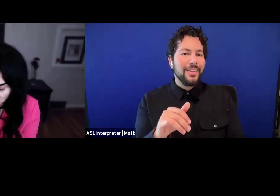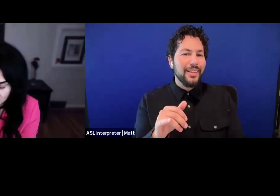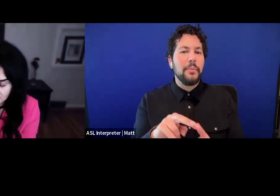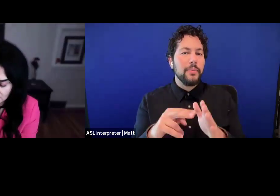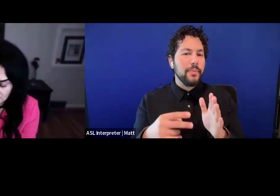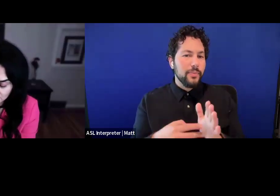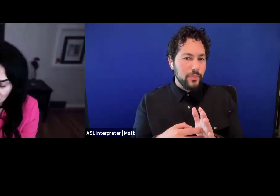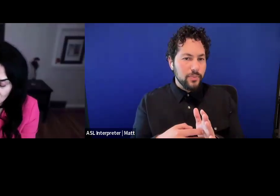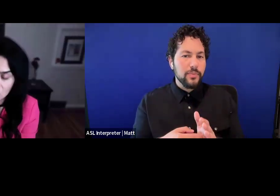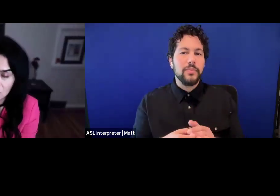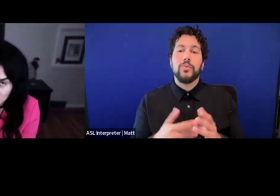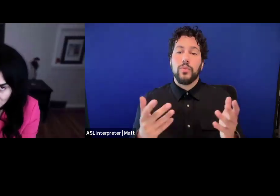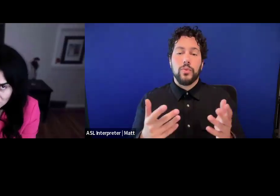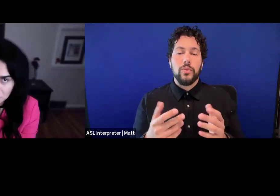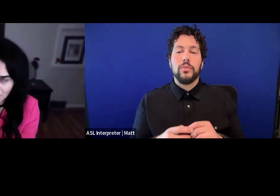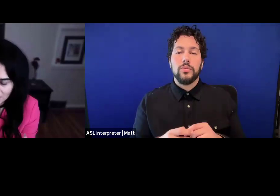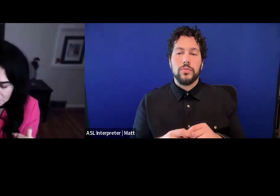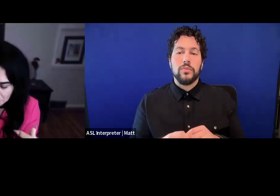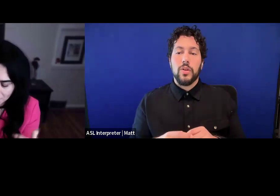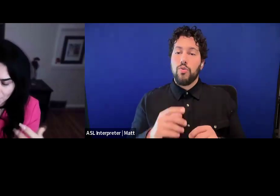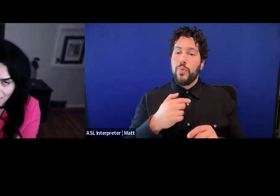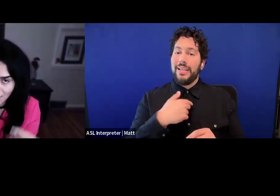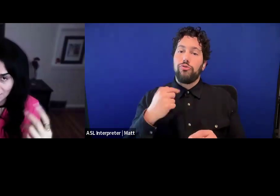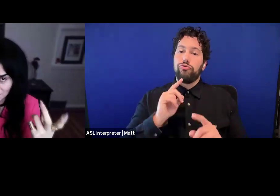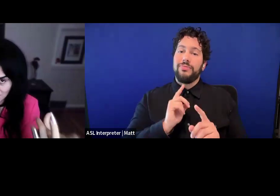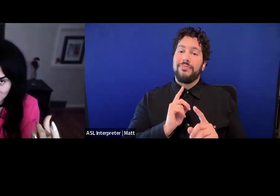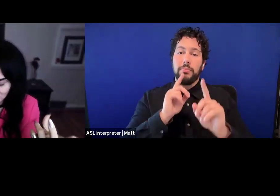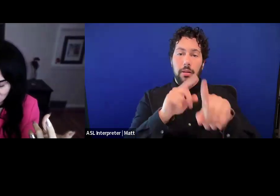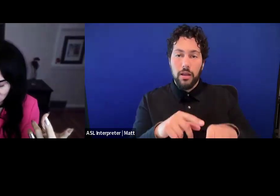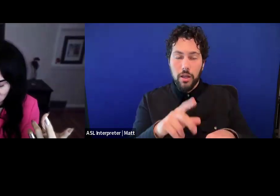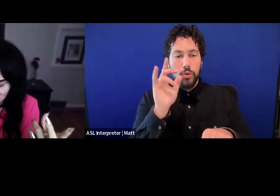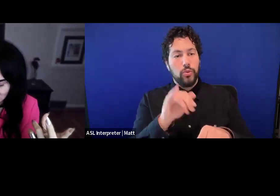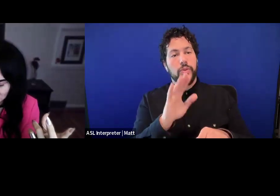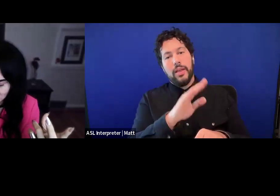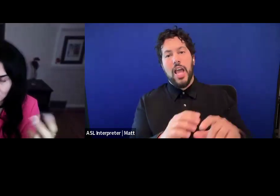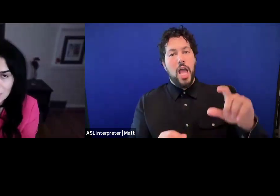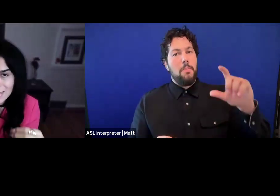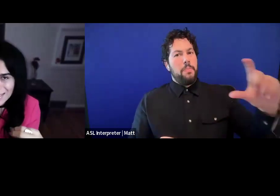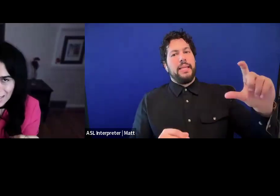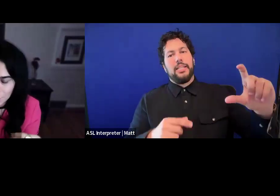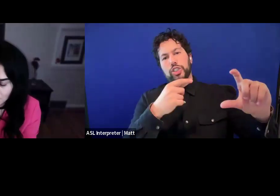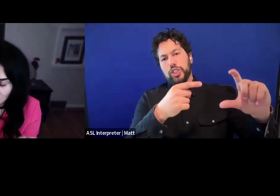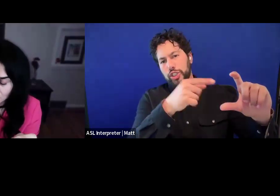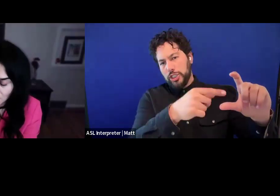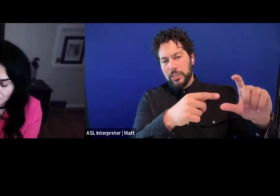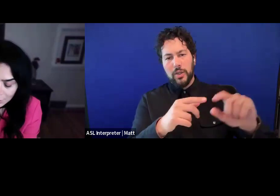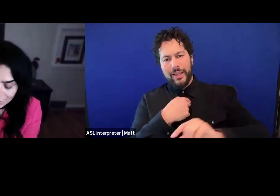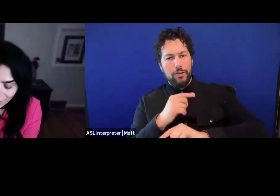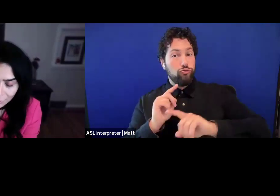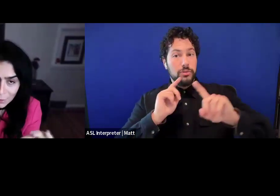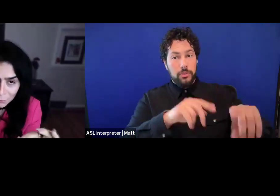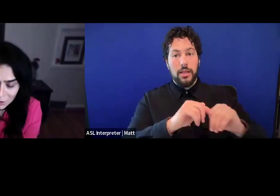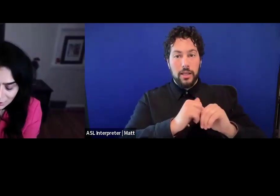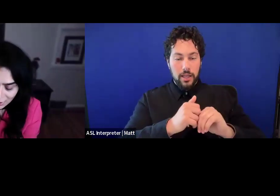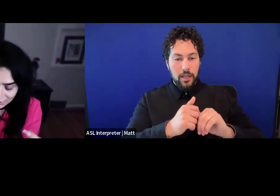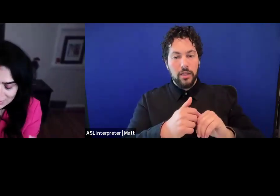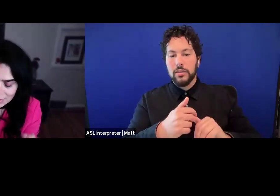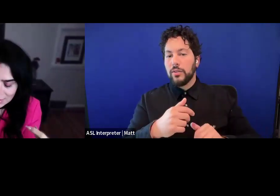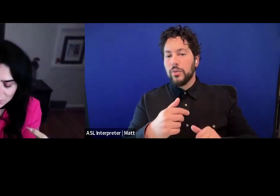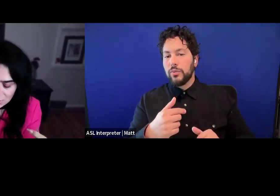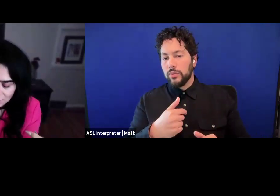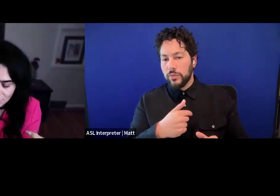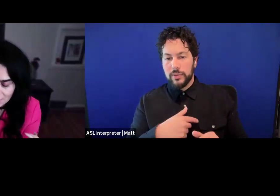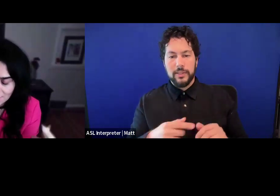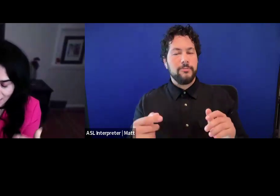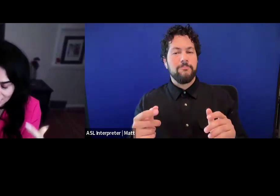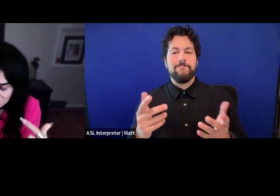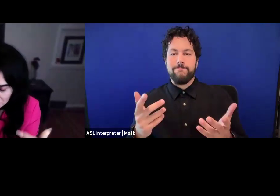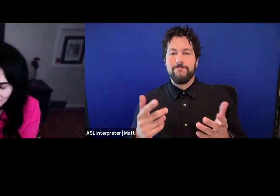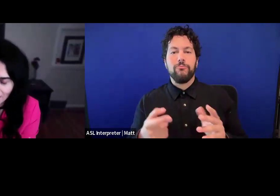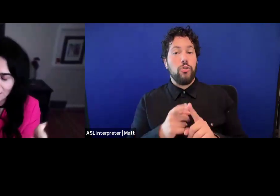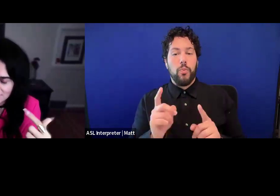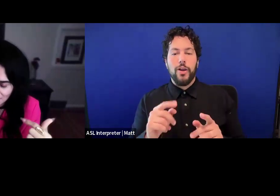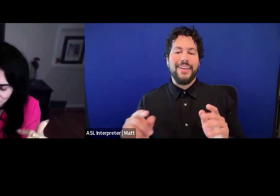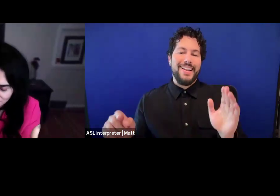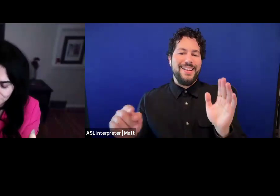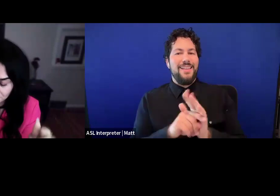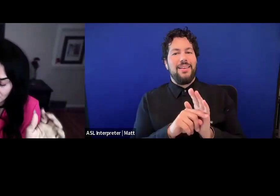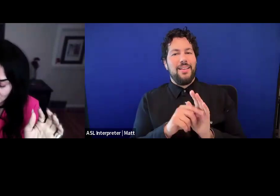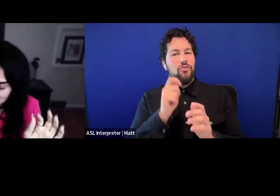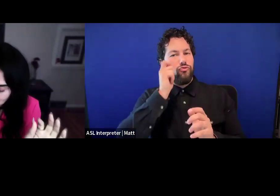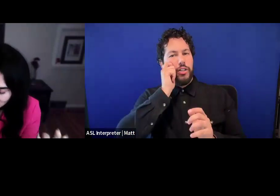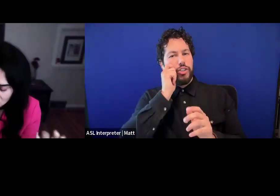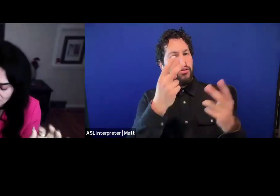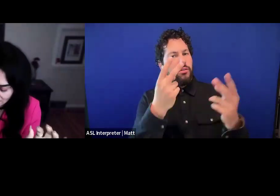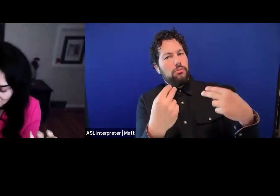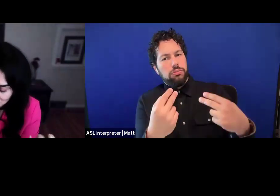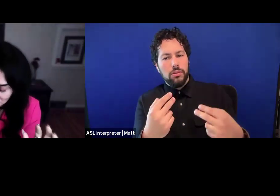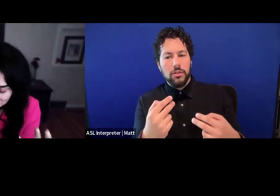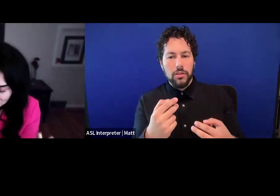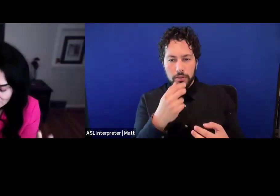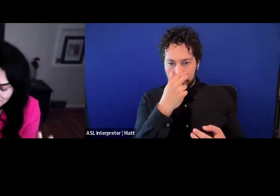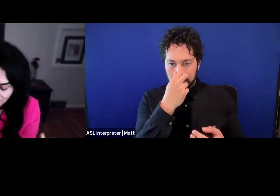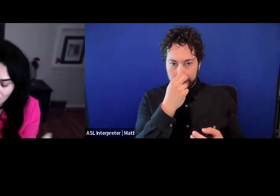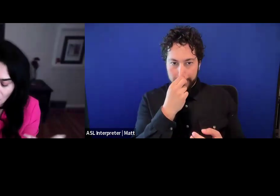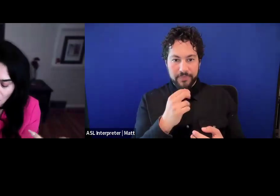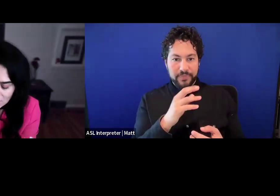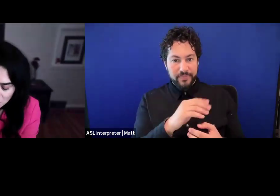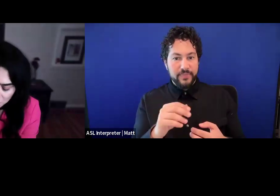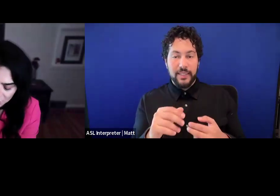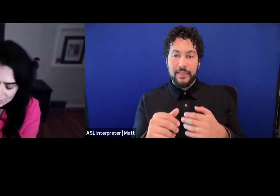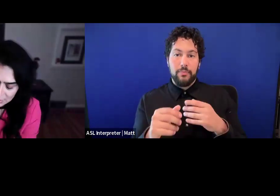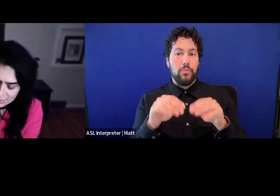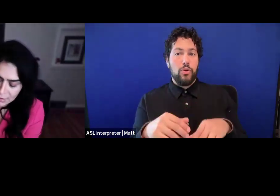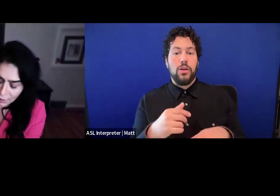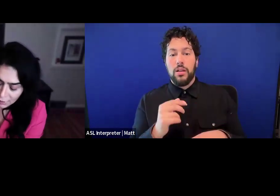pawns to the pressure exerted by capital G gender stem from negatively racialized subjectivities that internalize, however, partially and precariously, white supremacists.